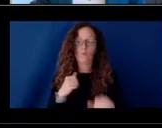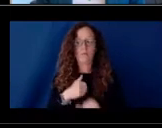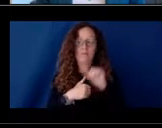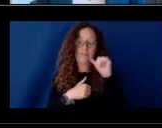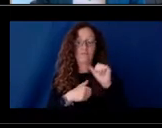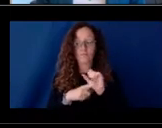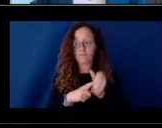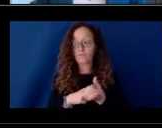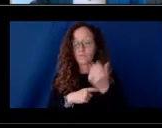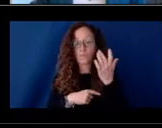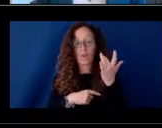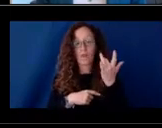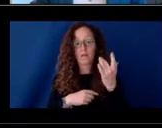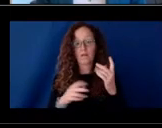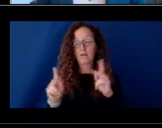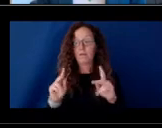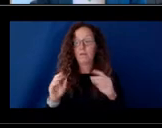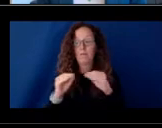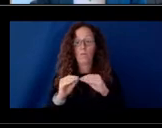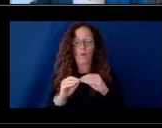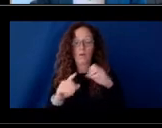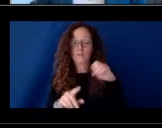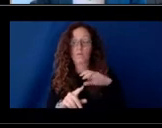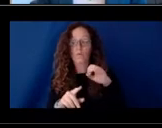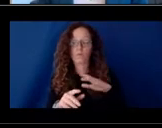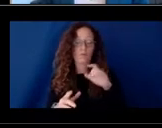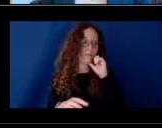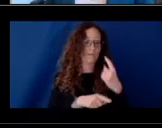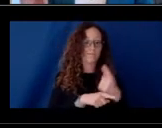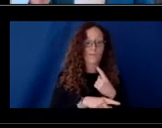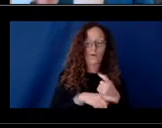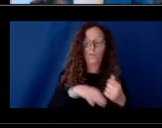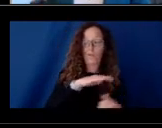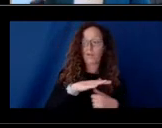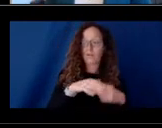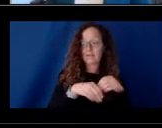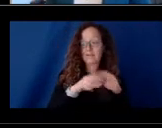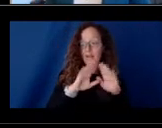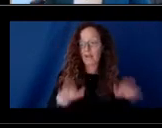people are a lot more exposed than normal. Yeah and I'll just add to that, Kim, you know,